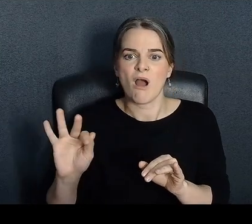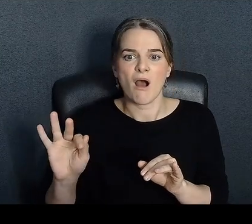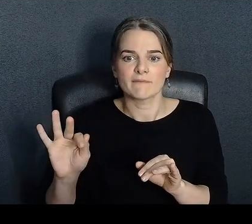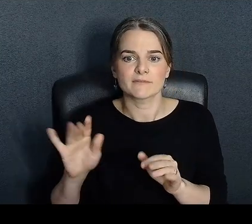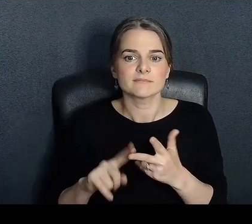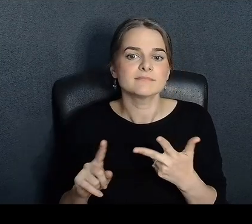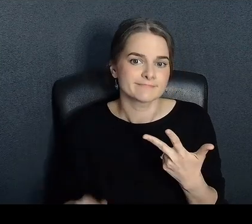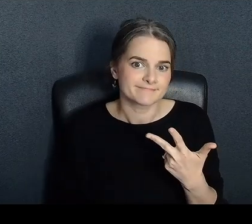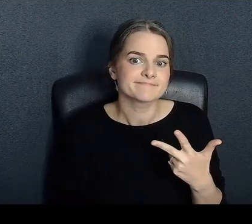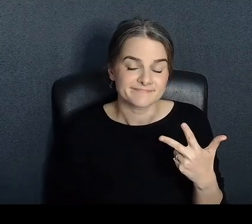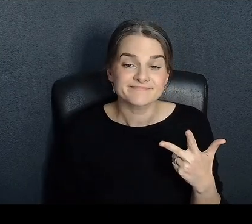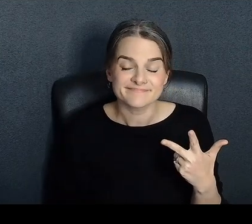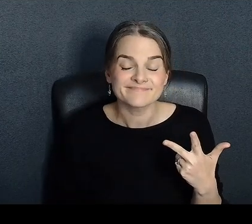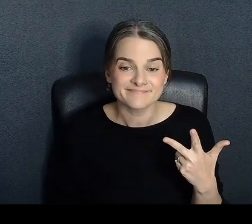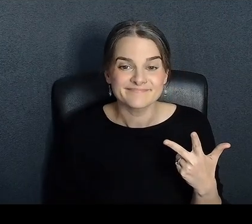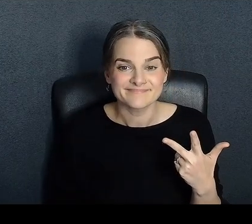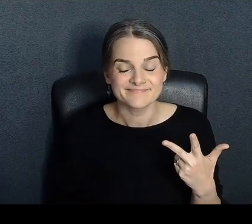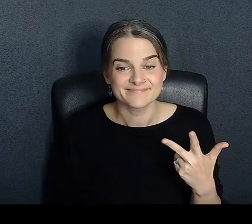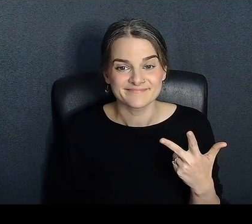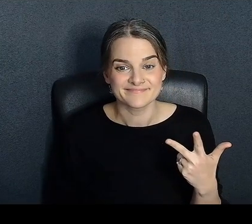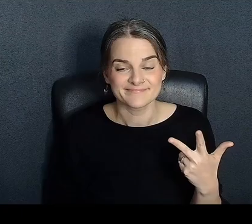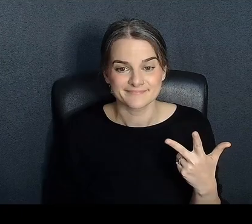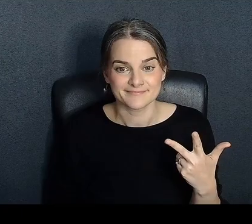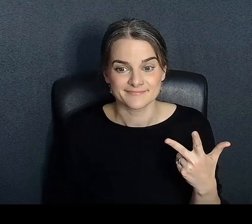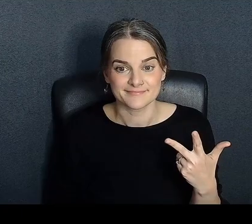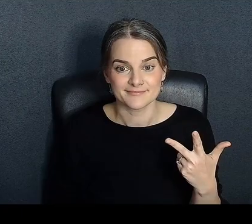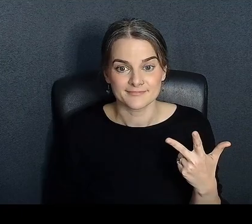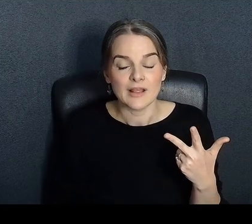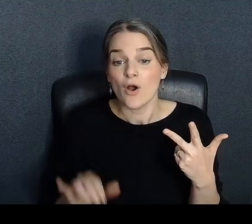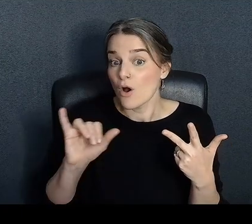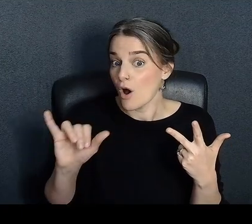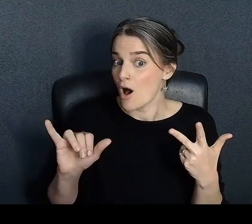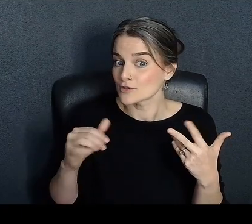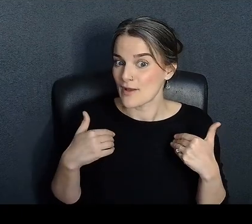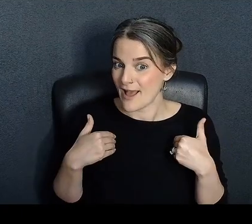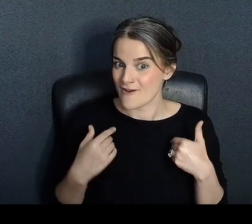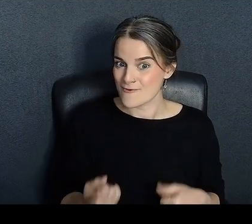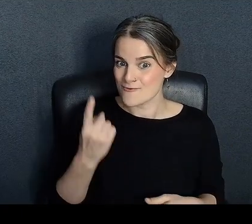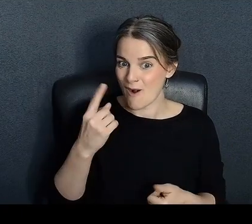Then there's also a one button dialing to the customer service